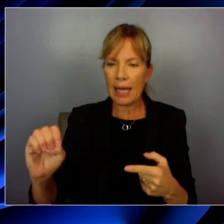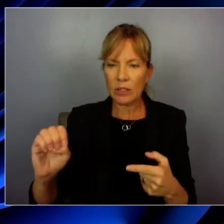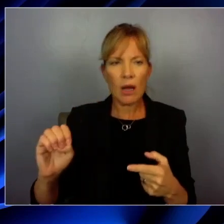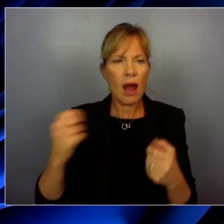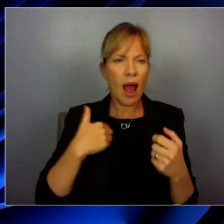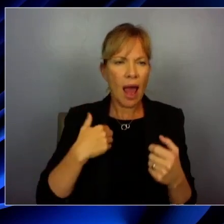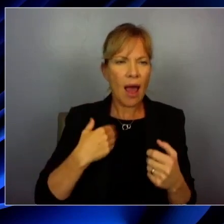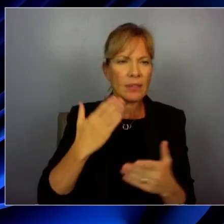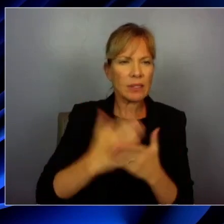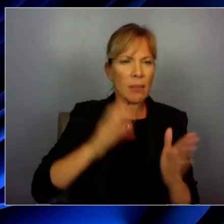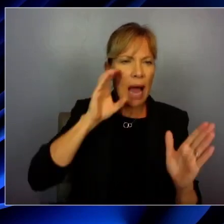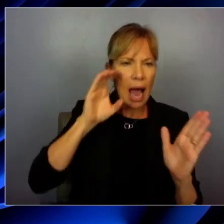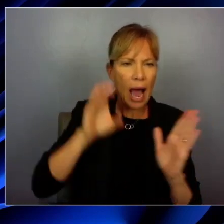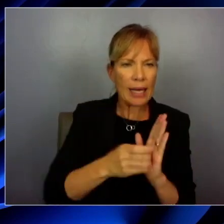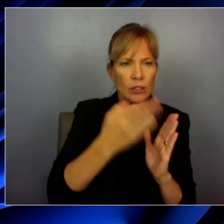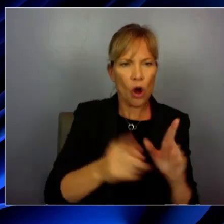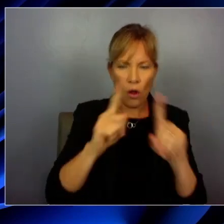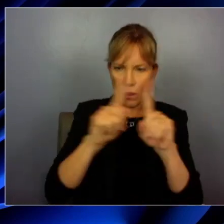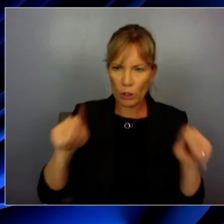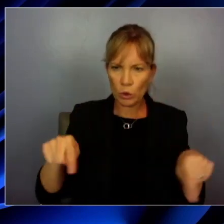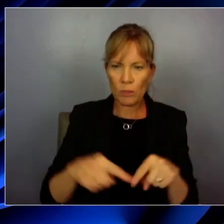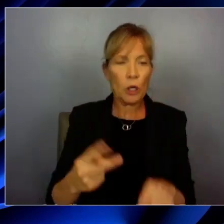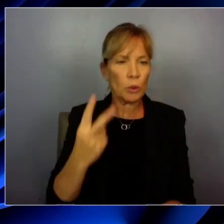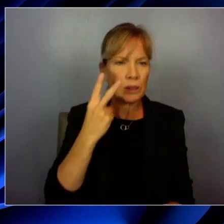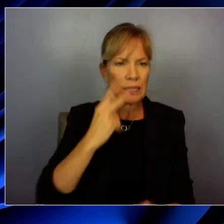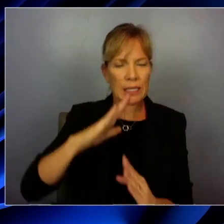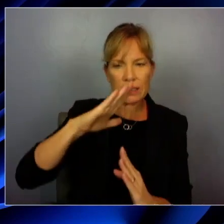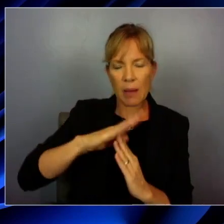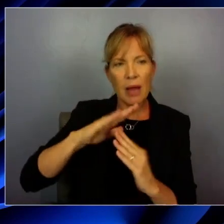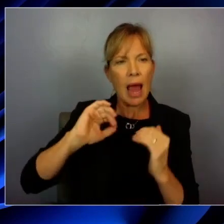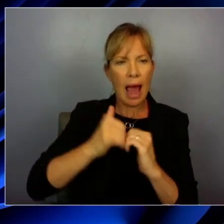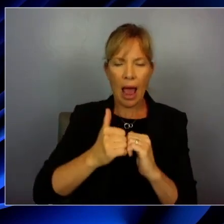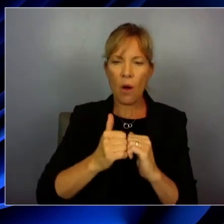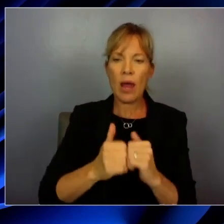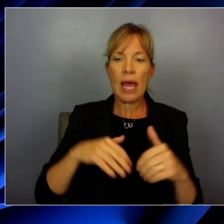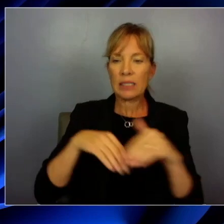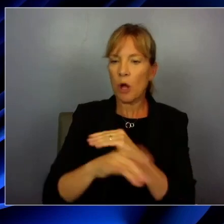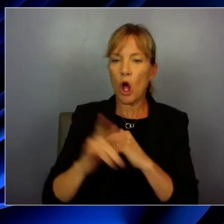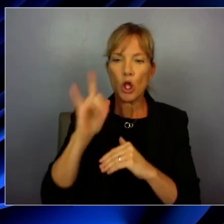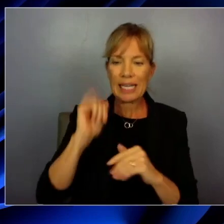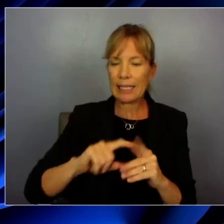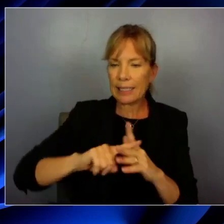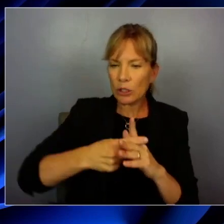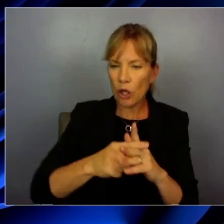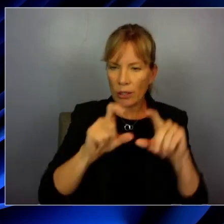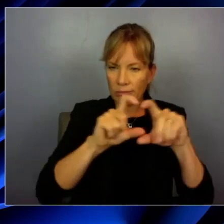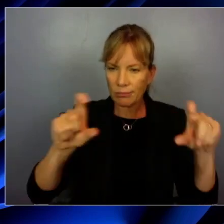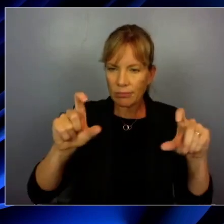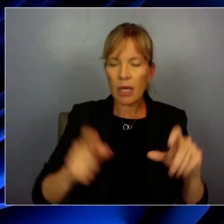the screen here at the top. One is how accessibility looks right in the Start menu. The next one below it is how the